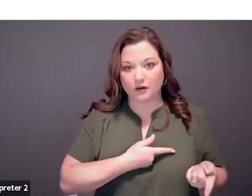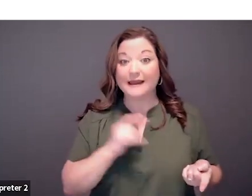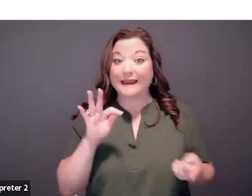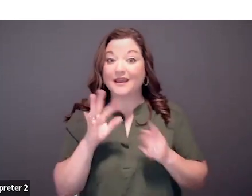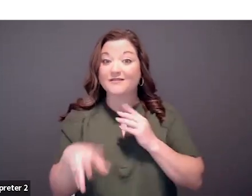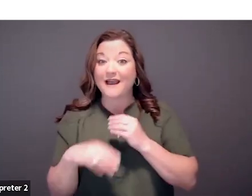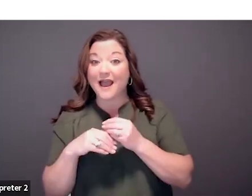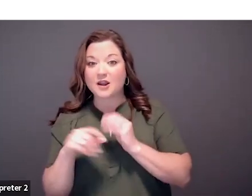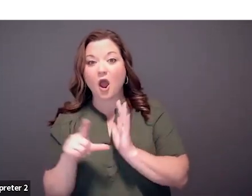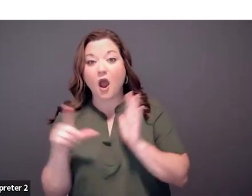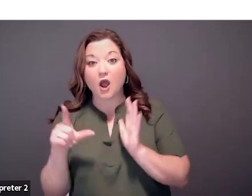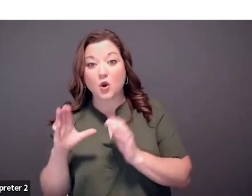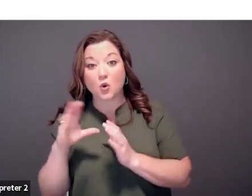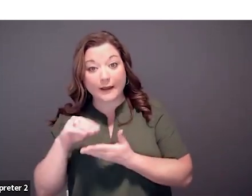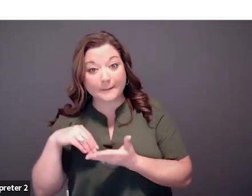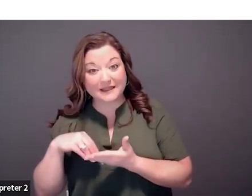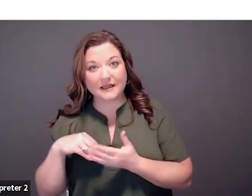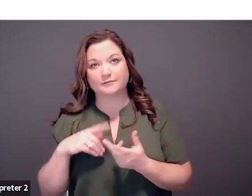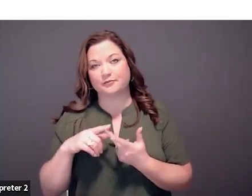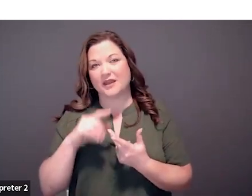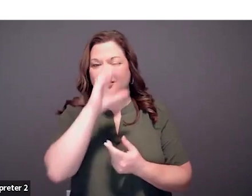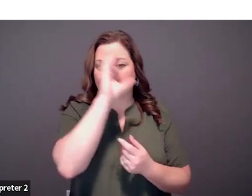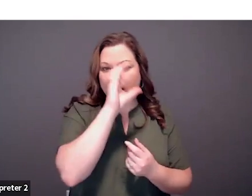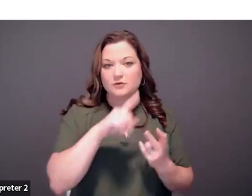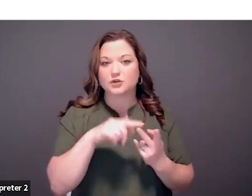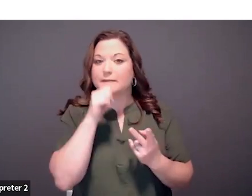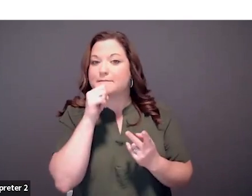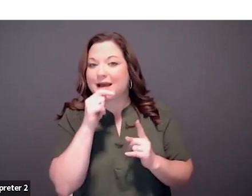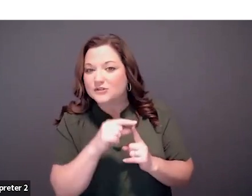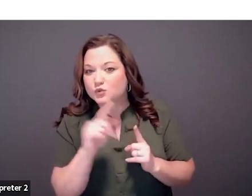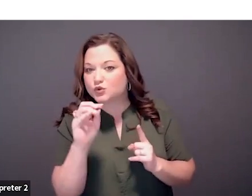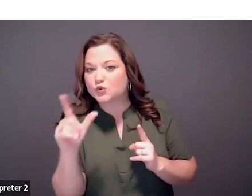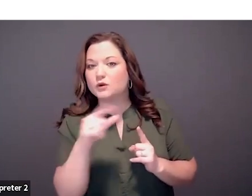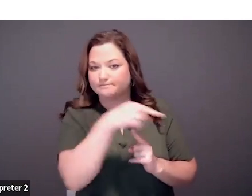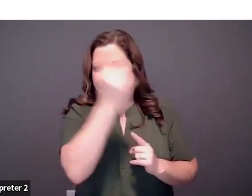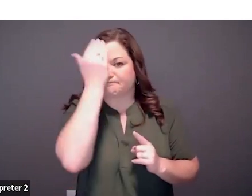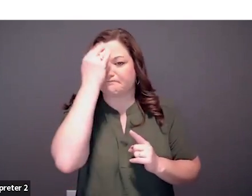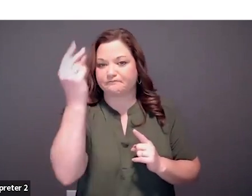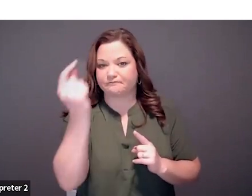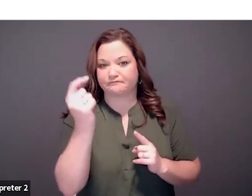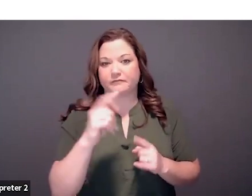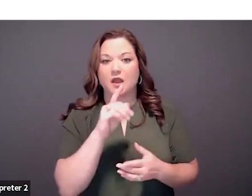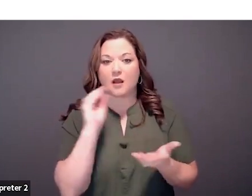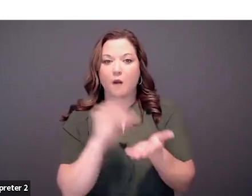the browser or the password tool then knows exactly what to put into the specific fields.